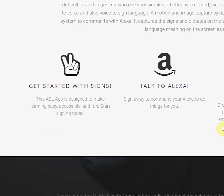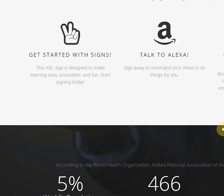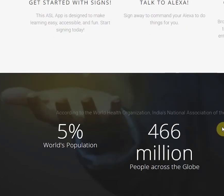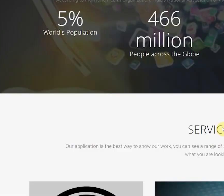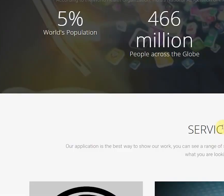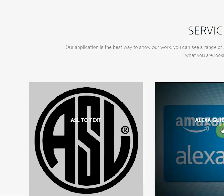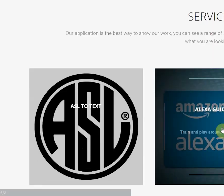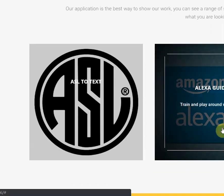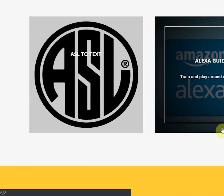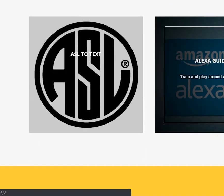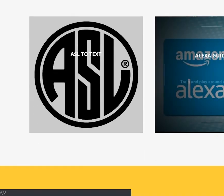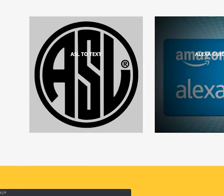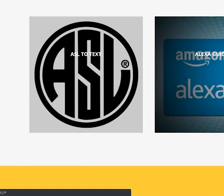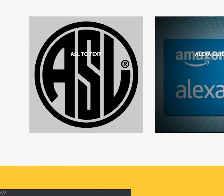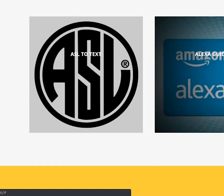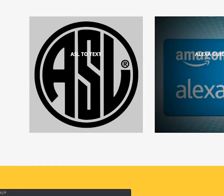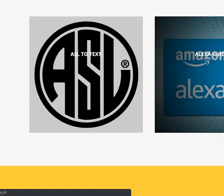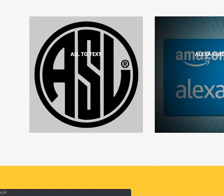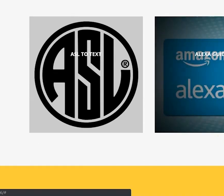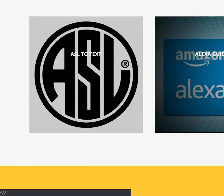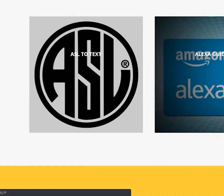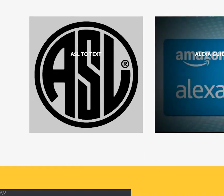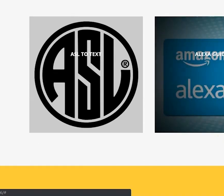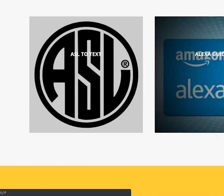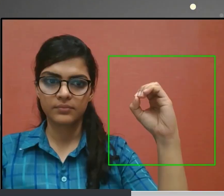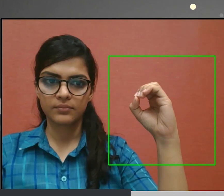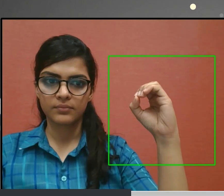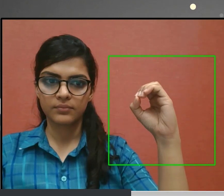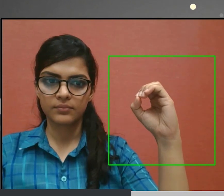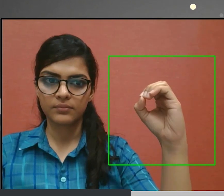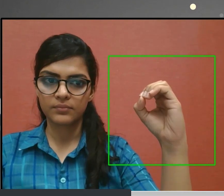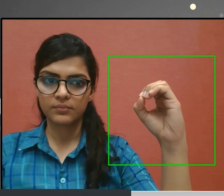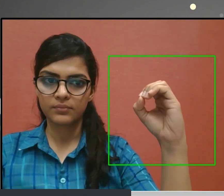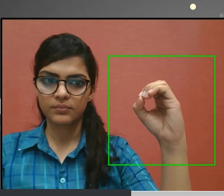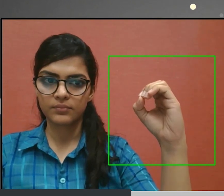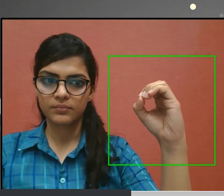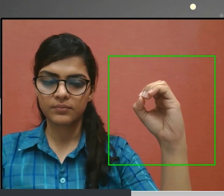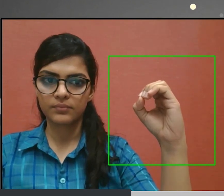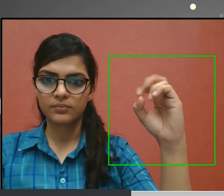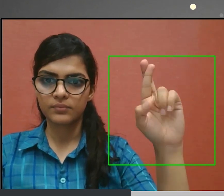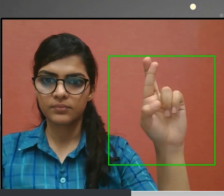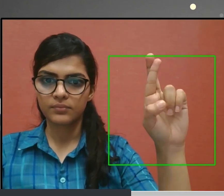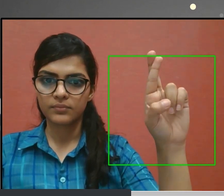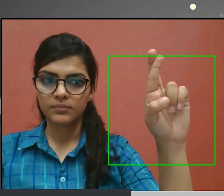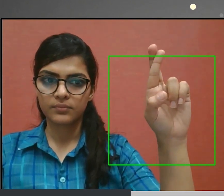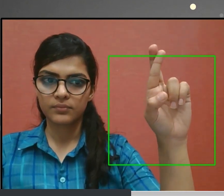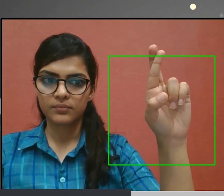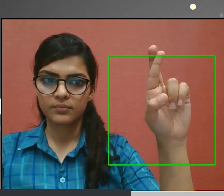impaired individuals with the help of sign language interpretation techniques. For demonstration purposes, they have pre-feed our application